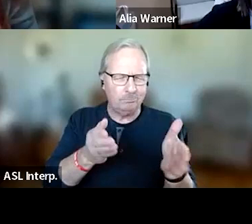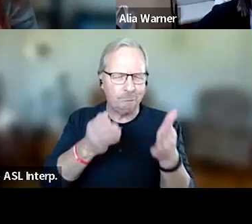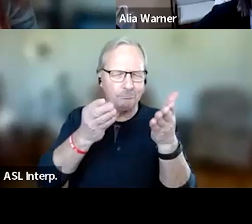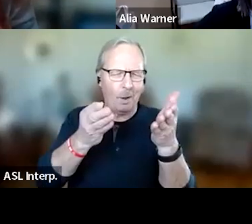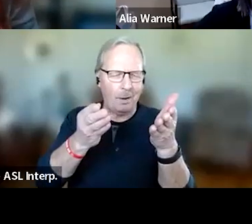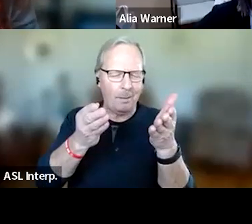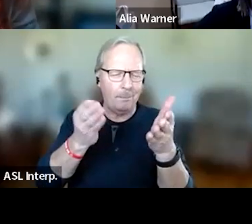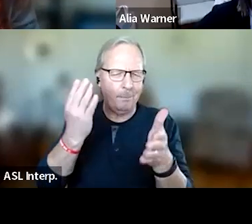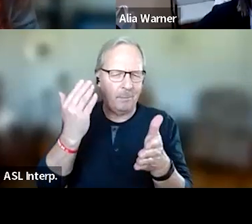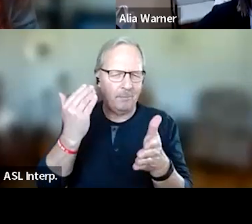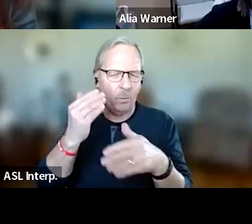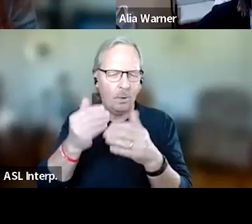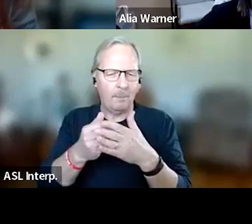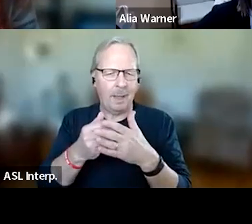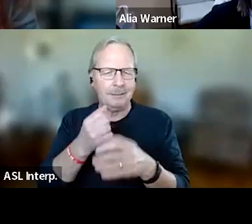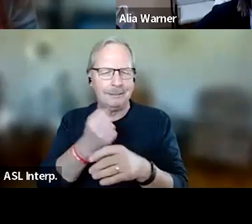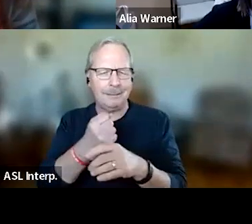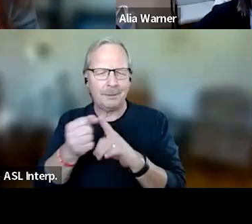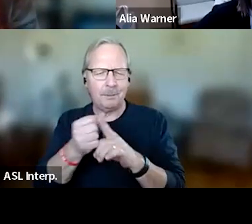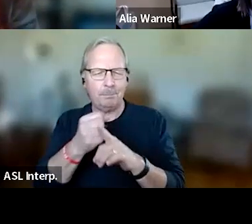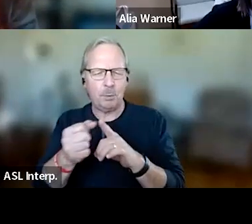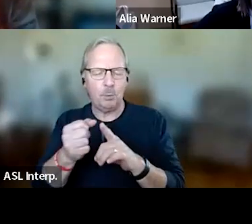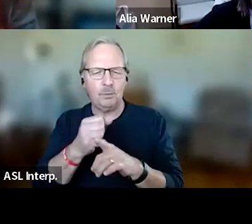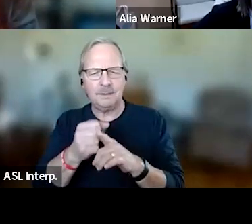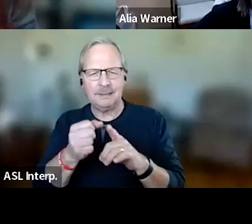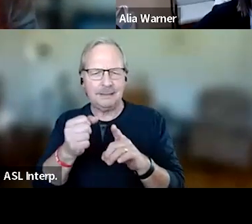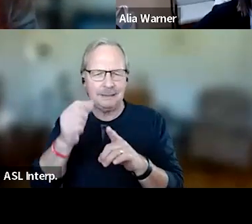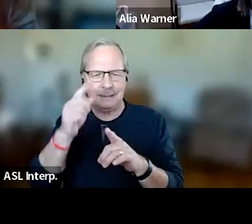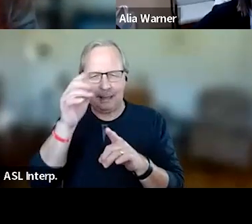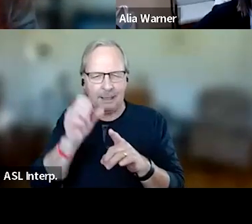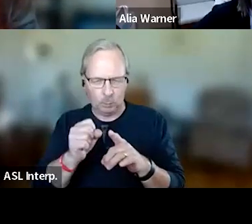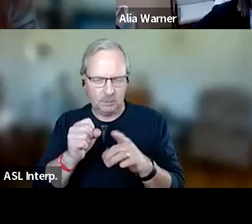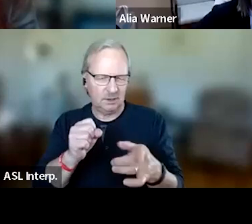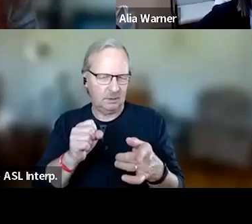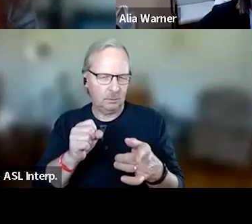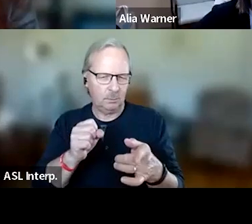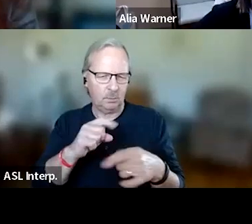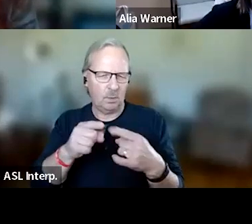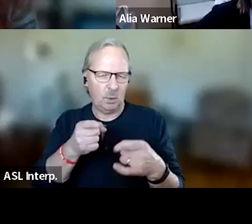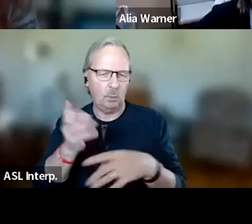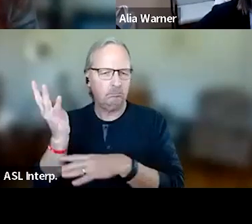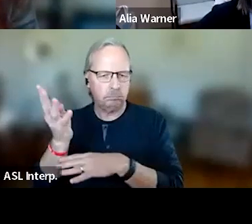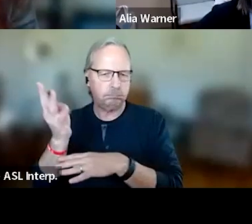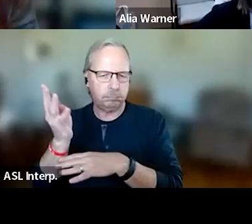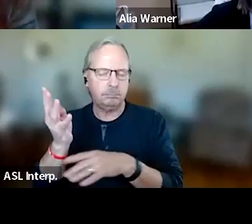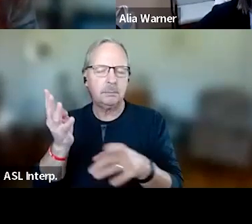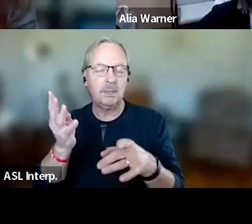about substance abuse psychosis in your talk, and I will say it's pretty difficult when somebody